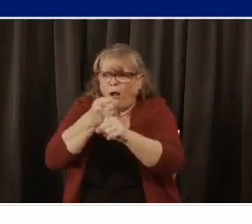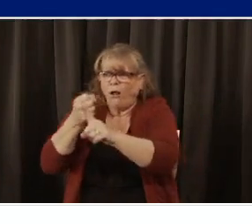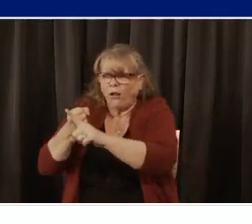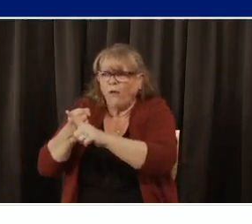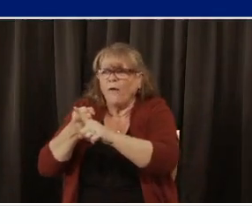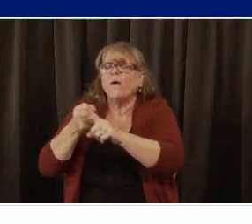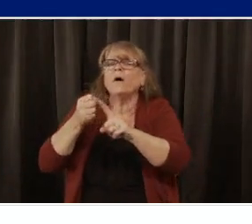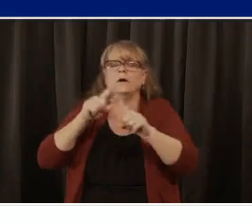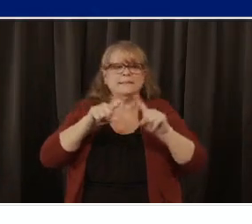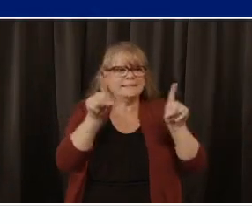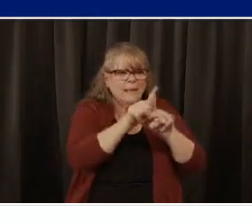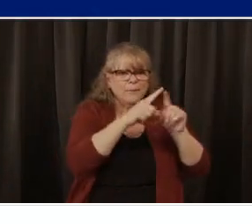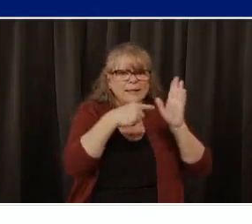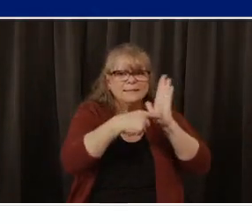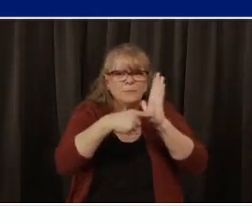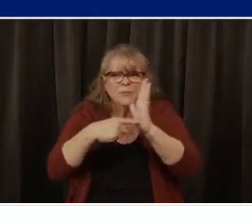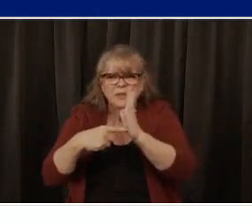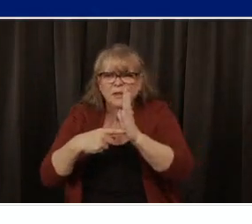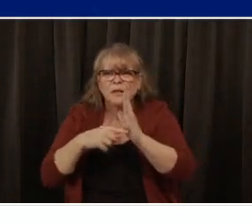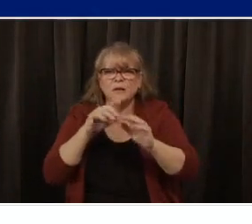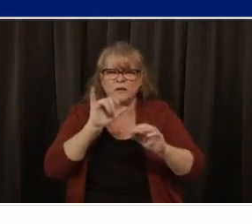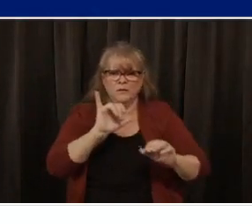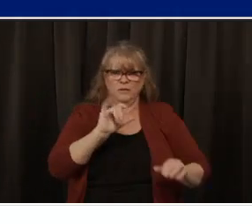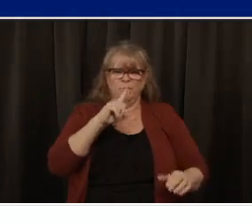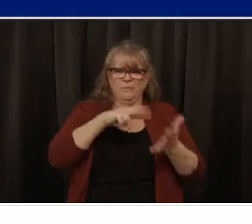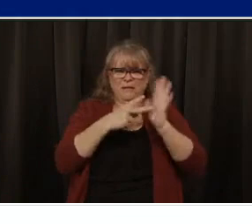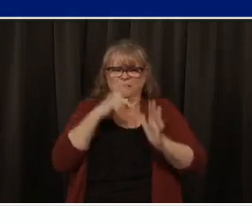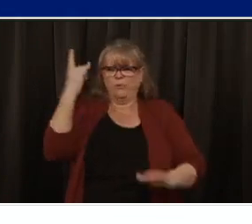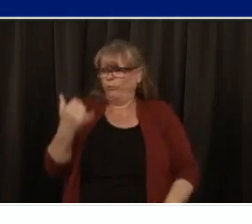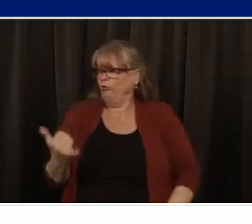initially, at least from Dick's Sporting Goods is is within the normal parameters of